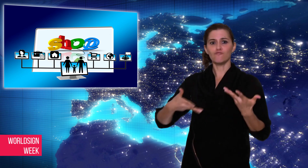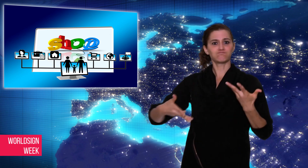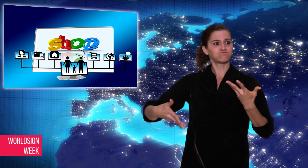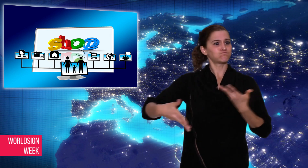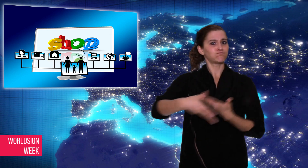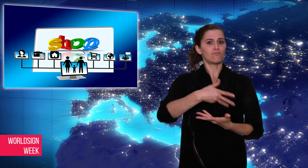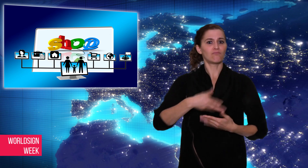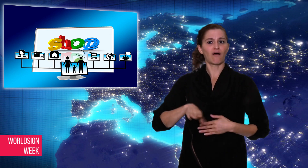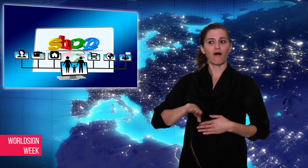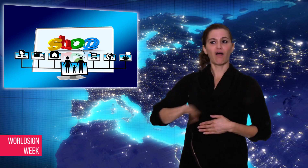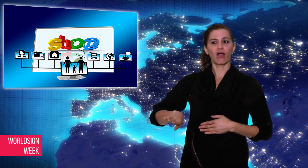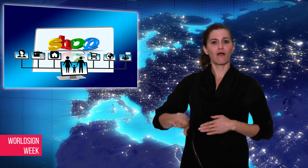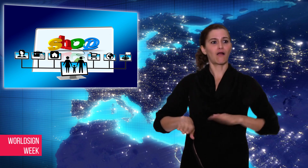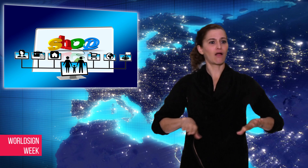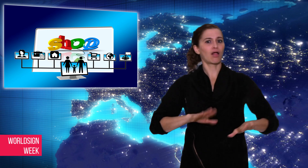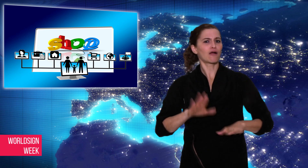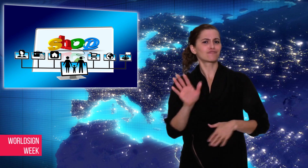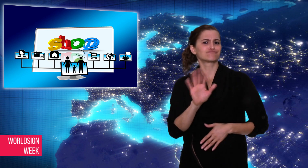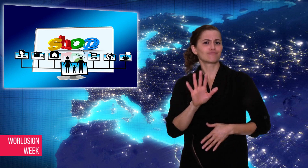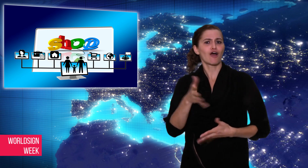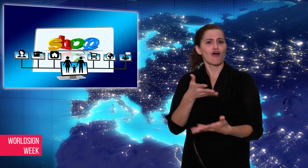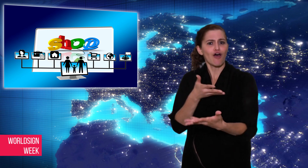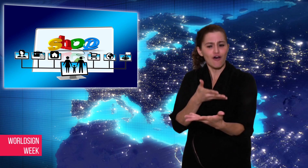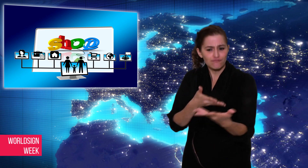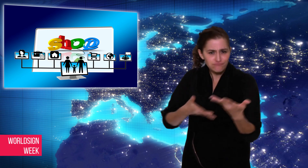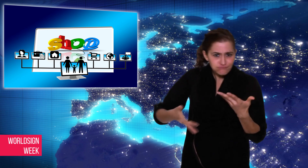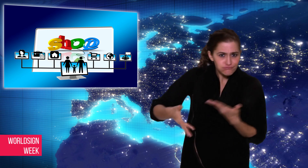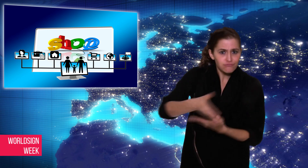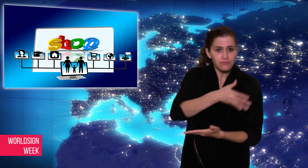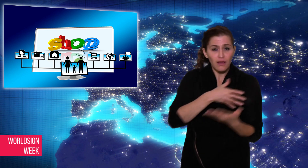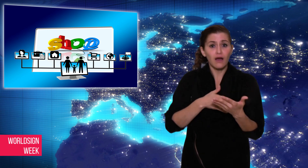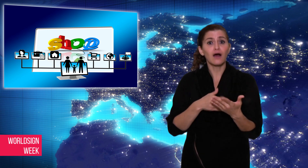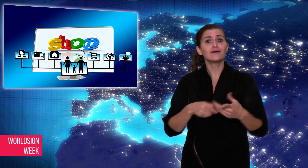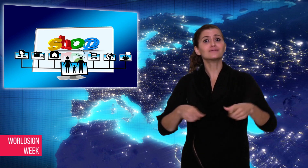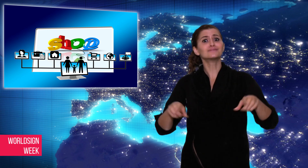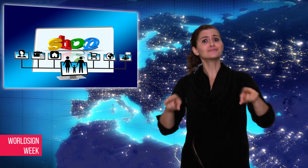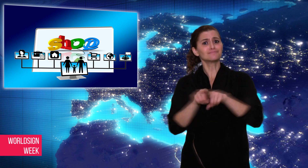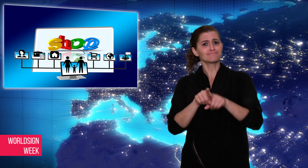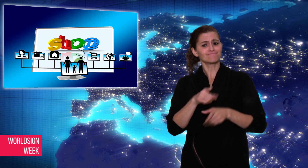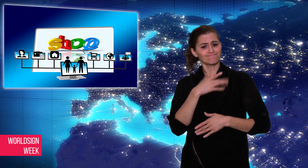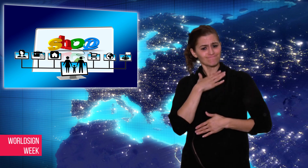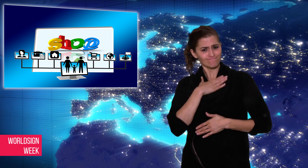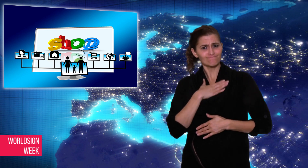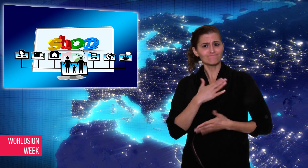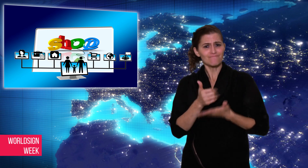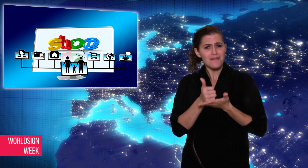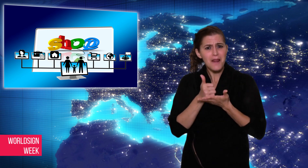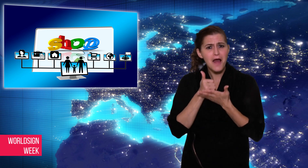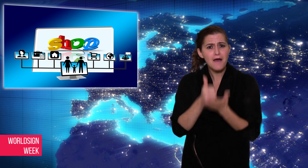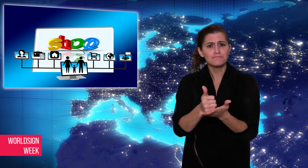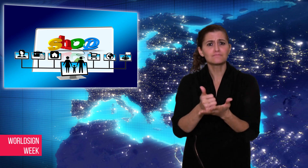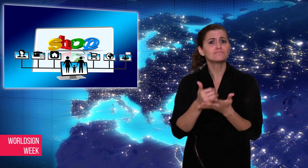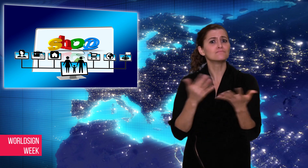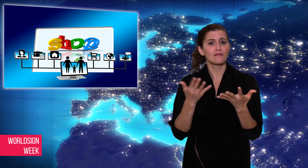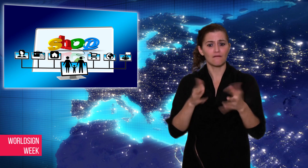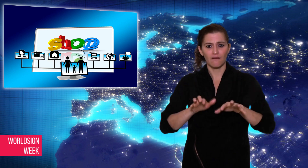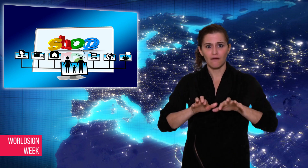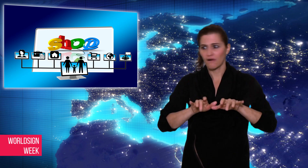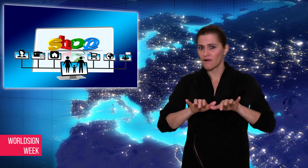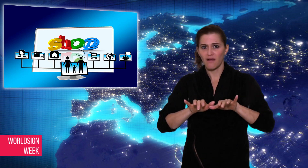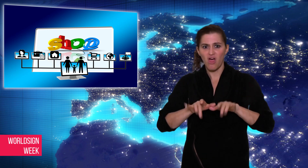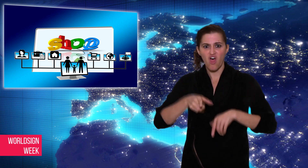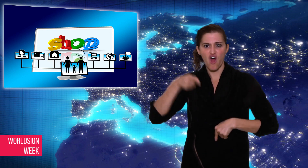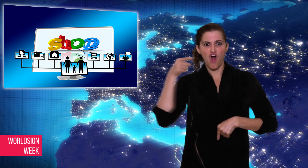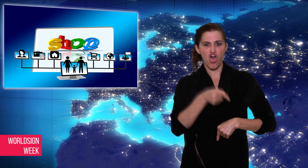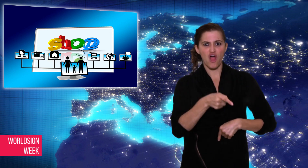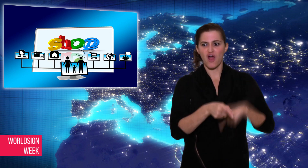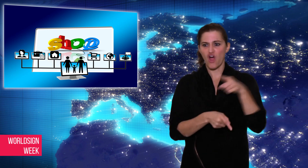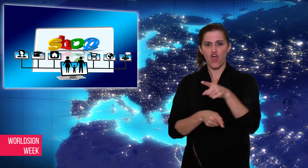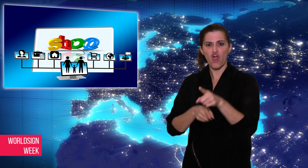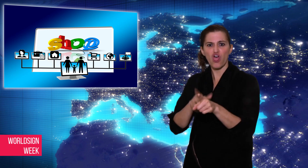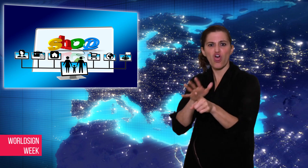and prevent online bullying, thefts